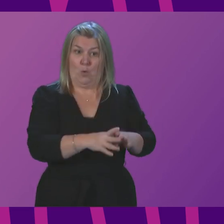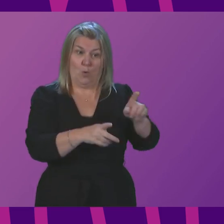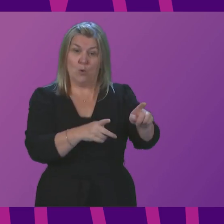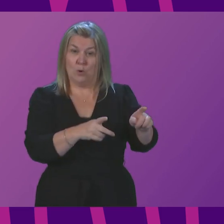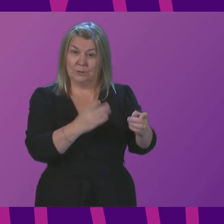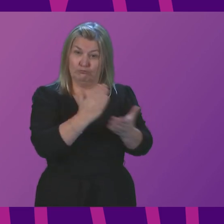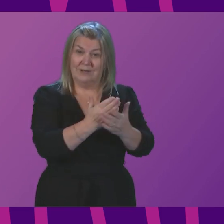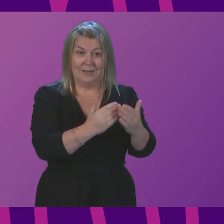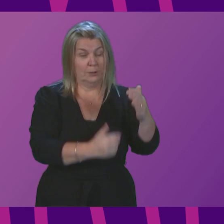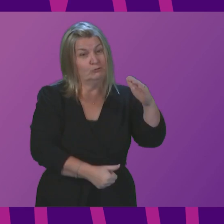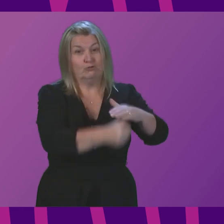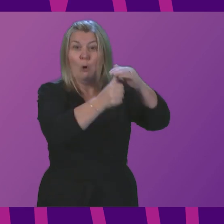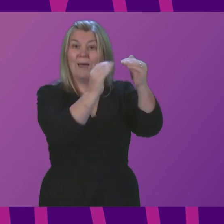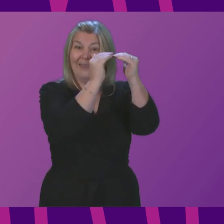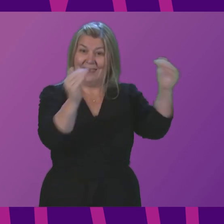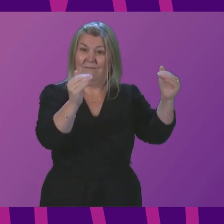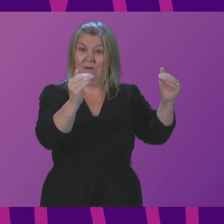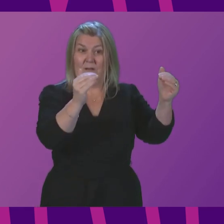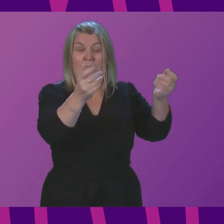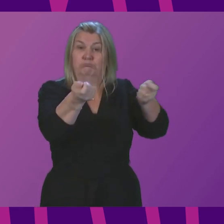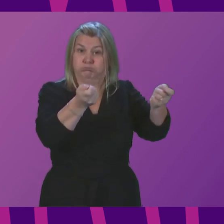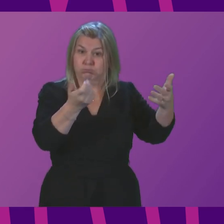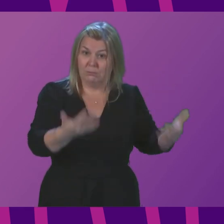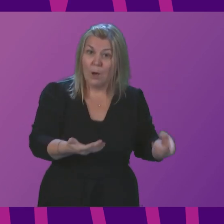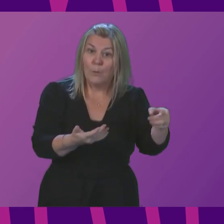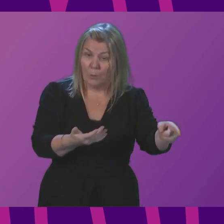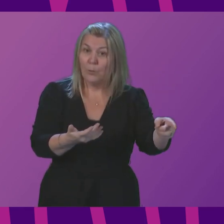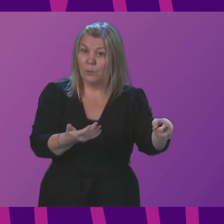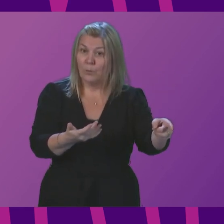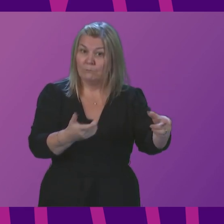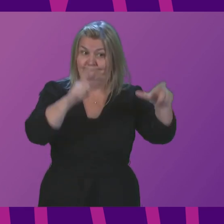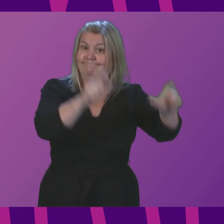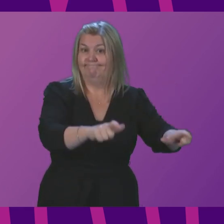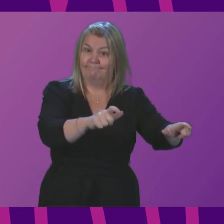remain there while all the issues are investigated and action is taken.